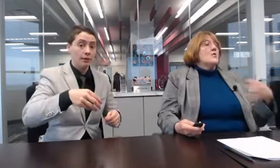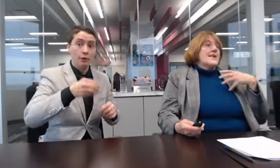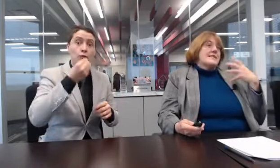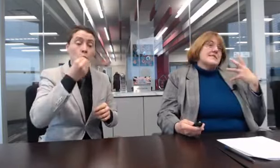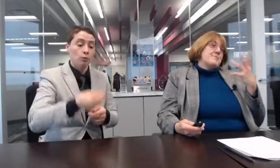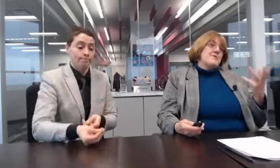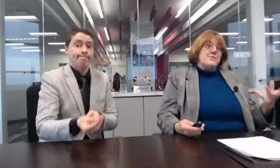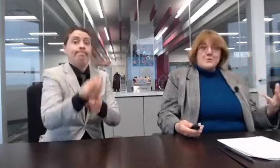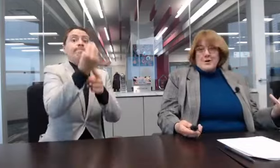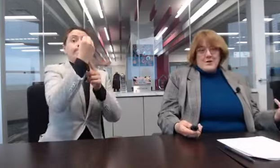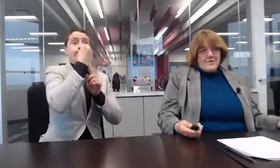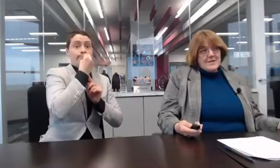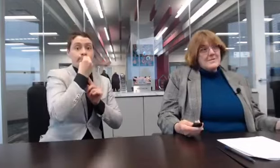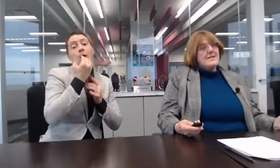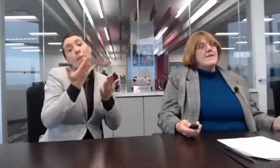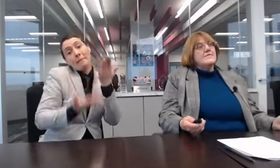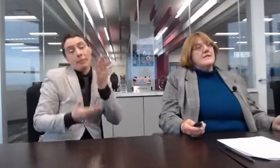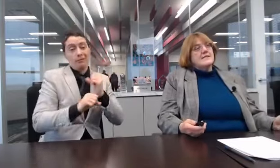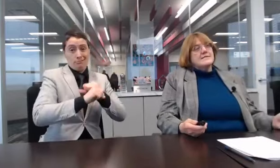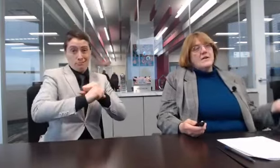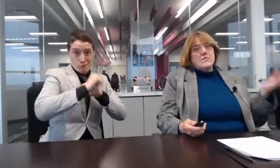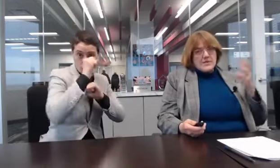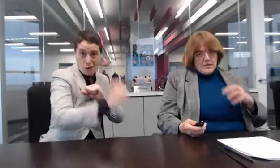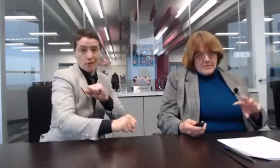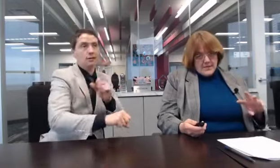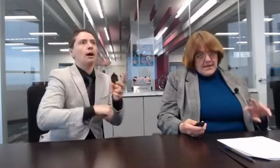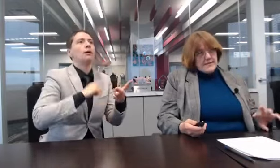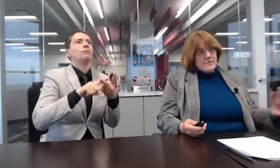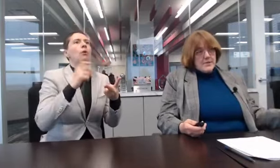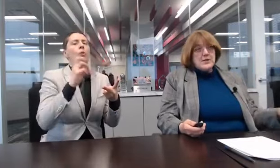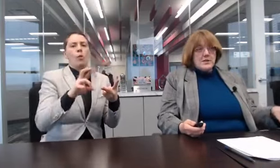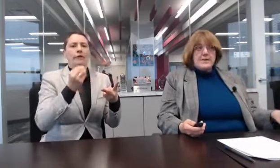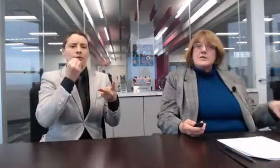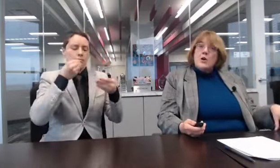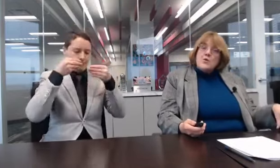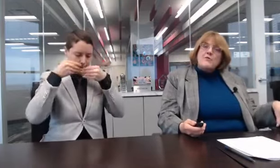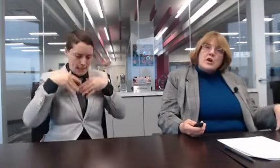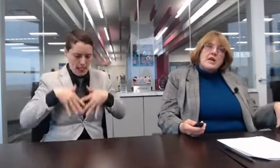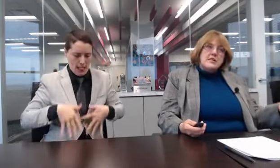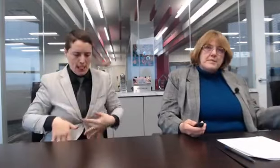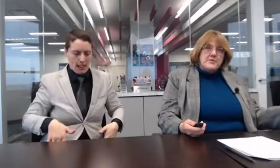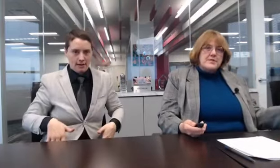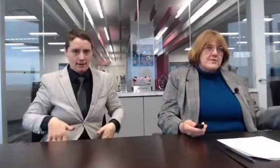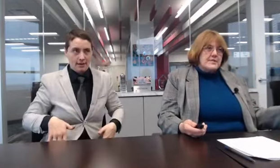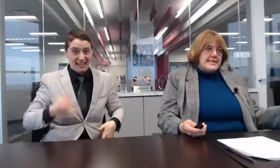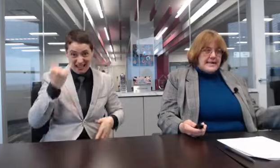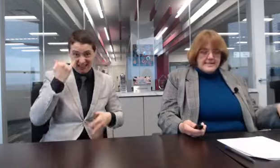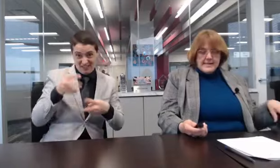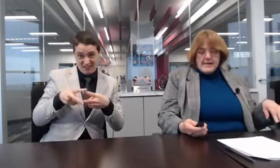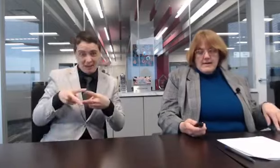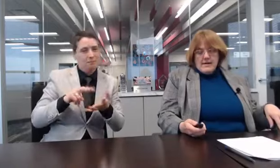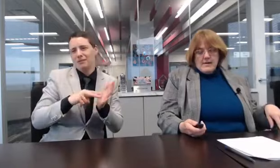or they could spill food all over themselves. And so the answer really should be no, they're not able to do this task.